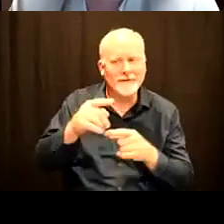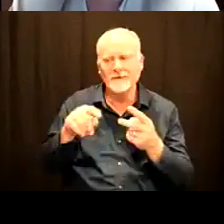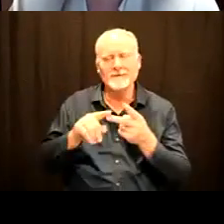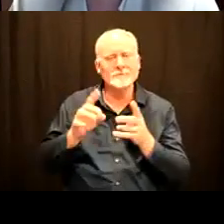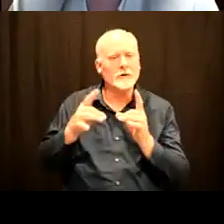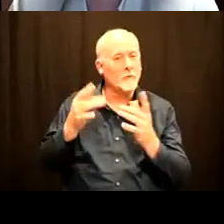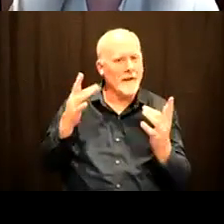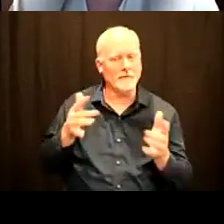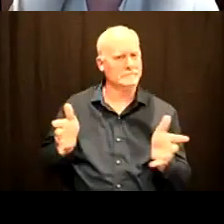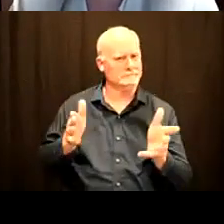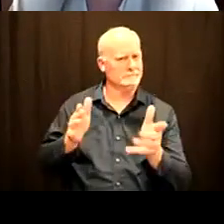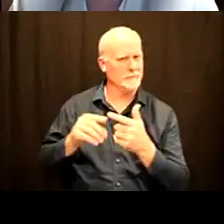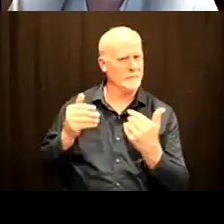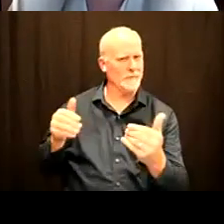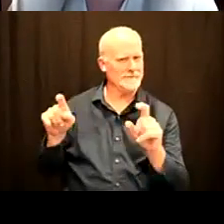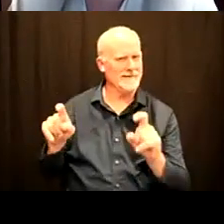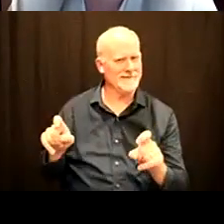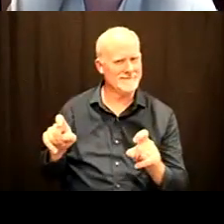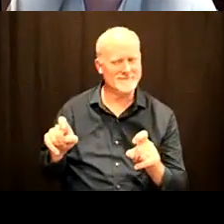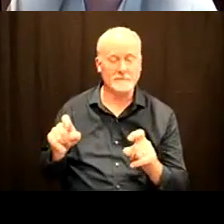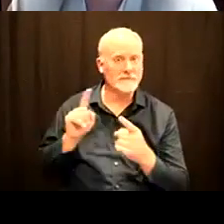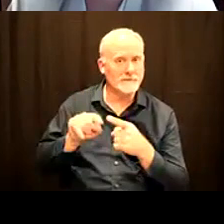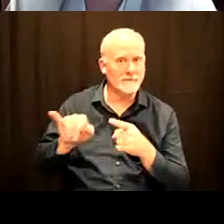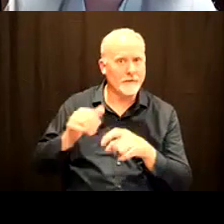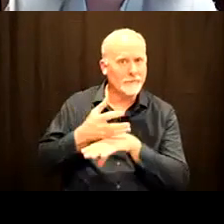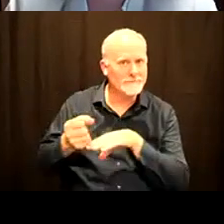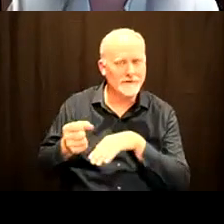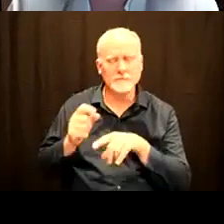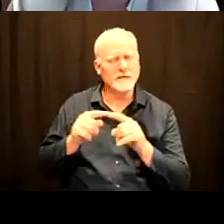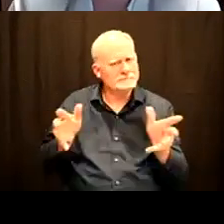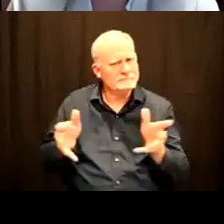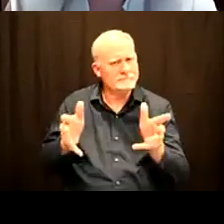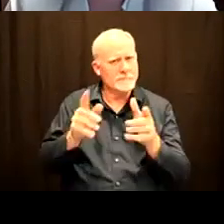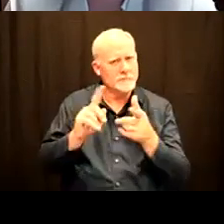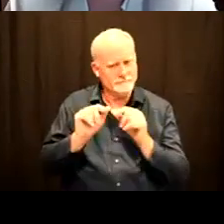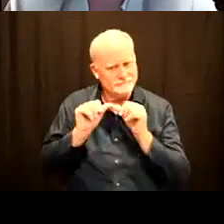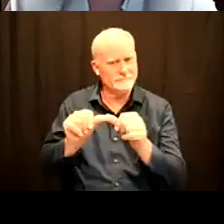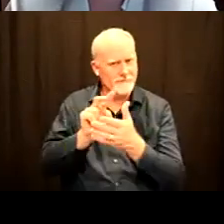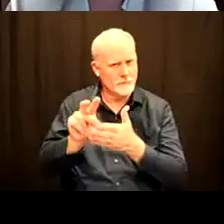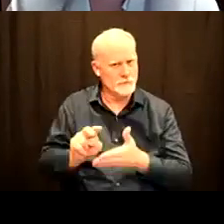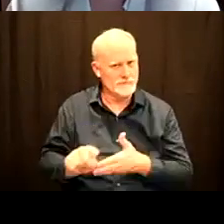at least while supplies last so again we encourage campus employees to take advantage of this there